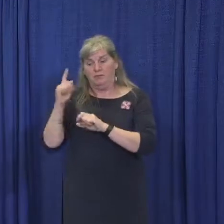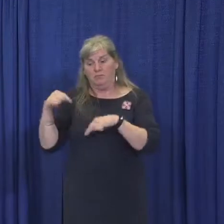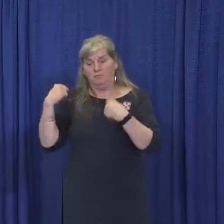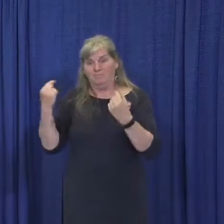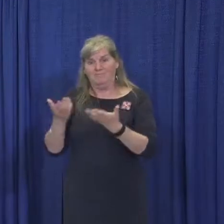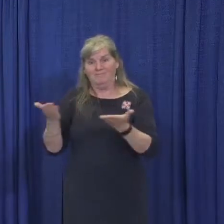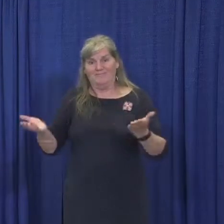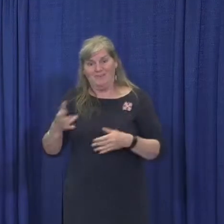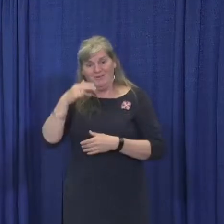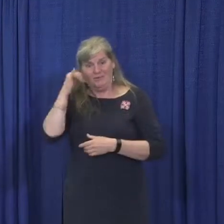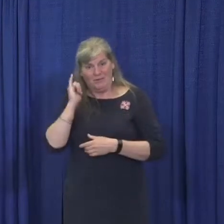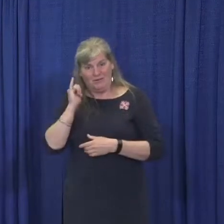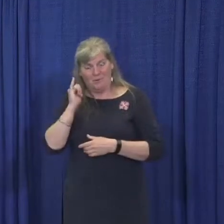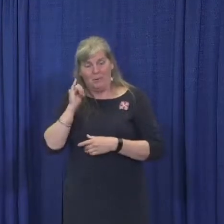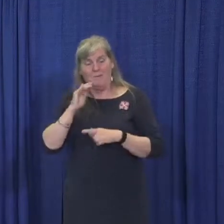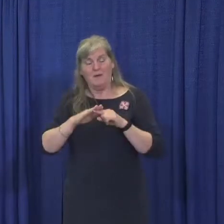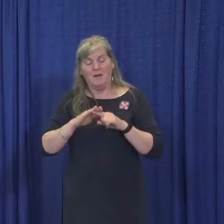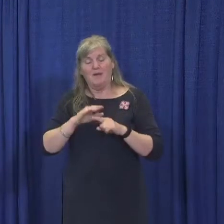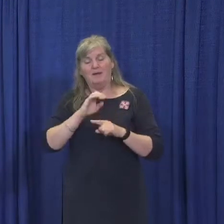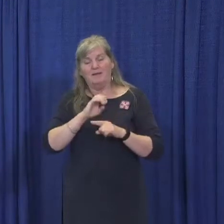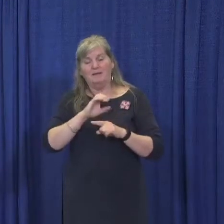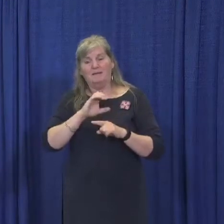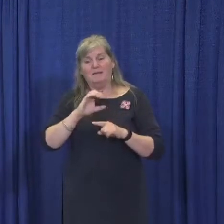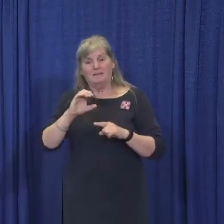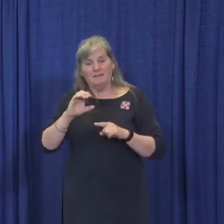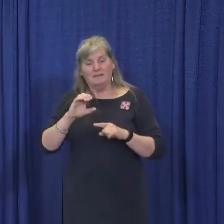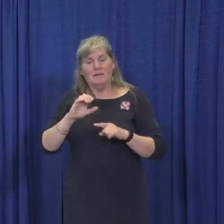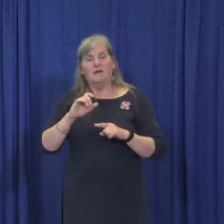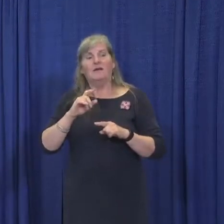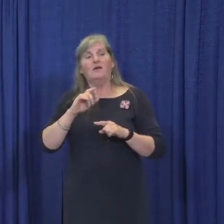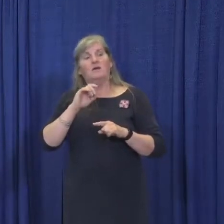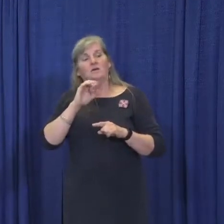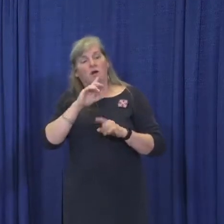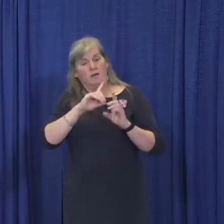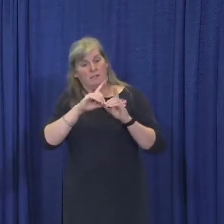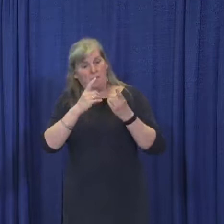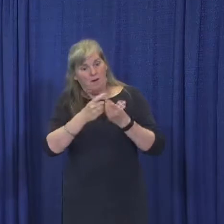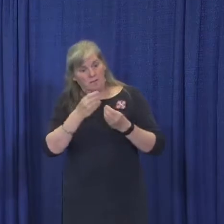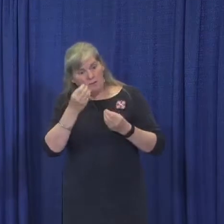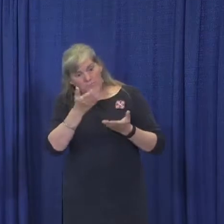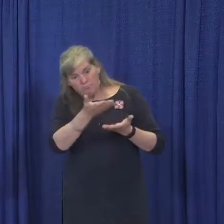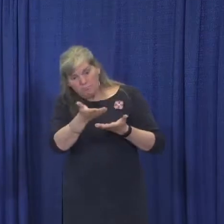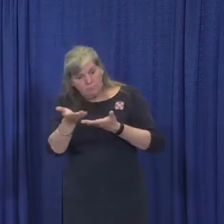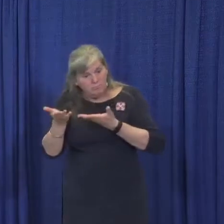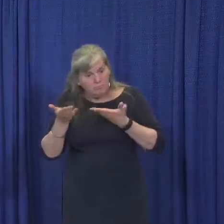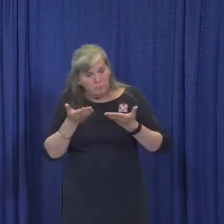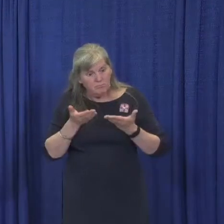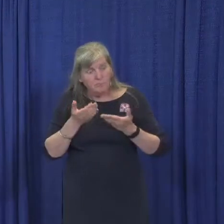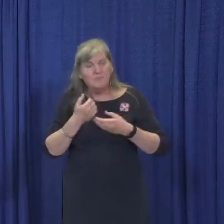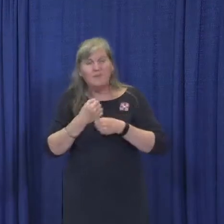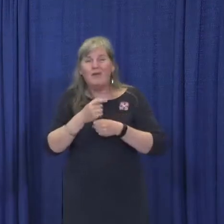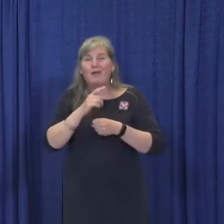seen but the message to the department is we need to make